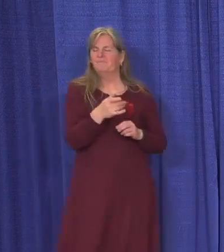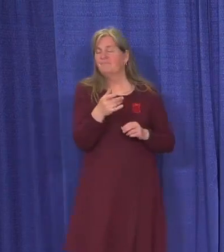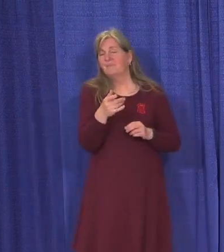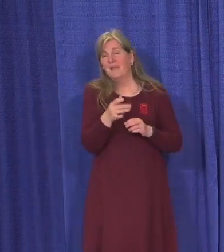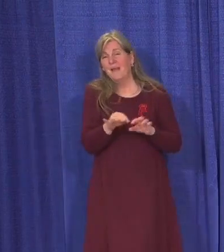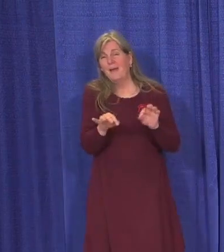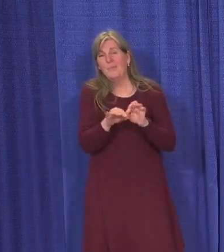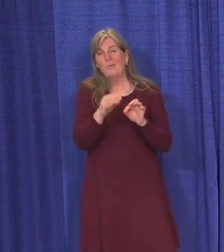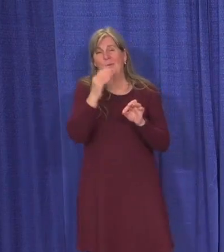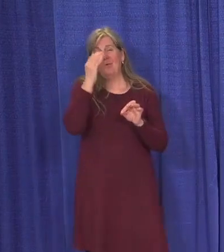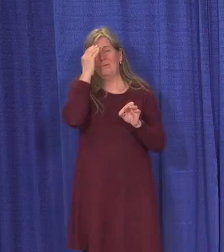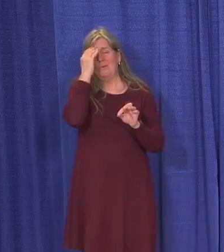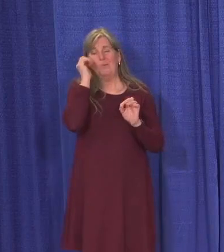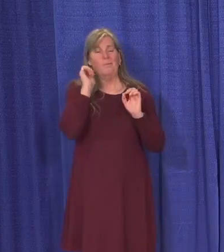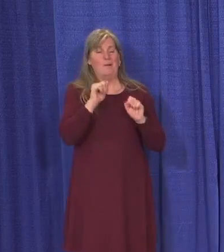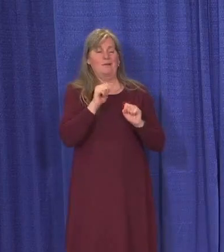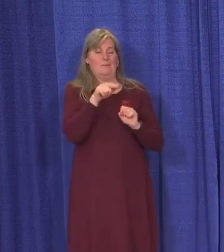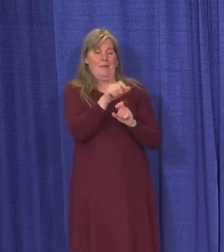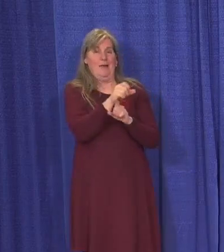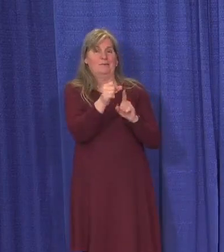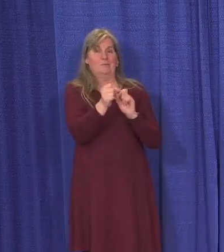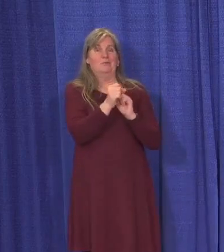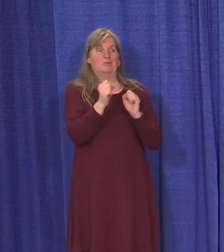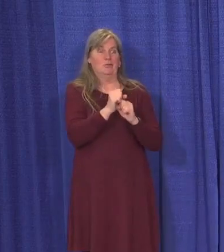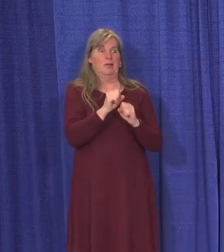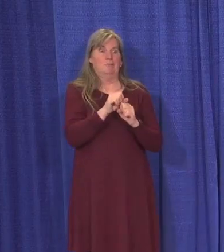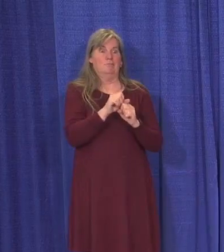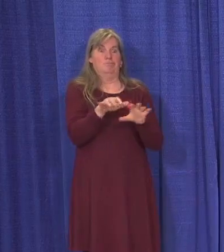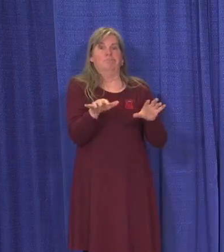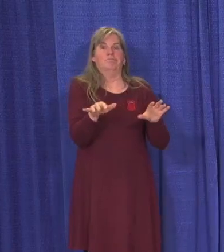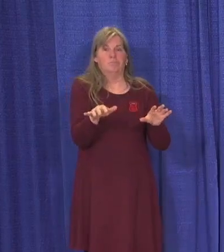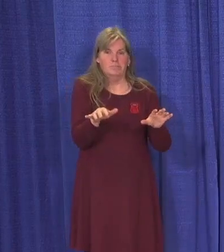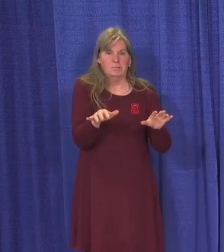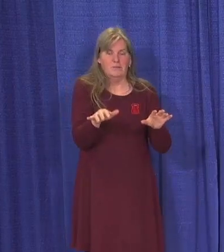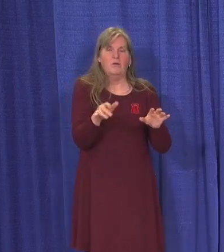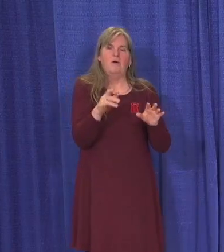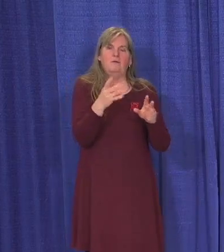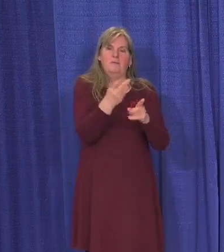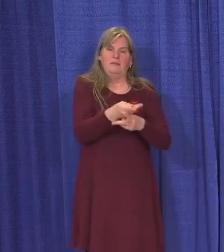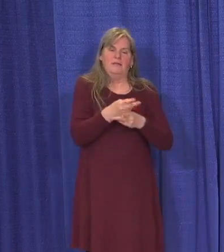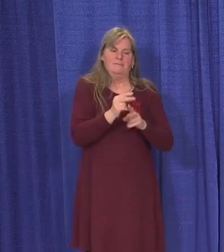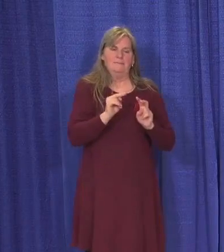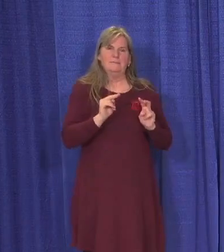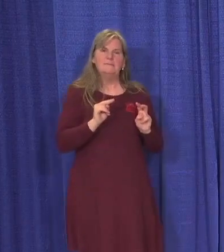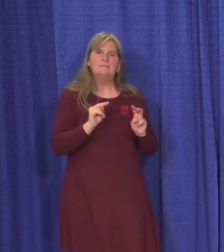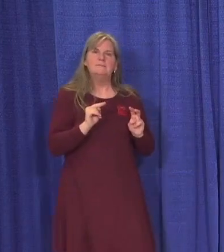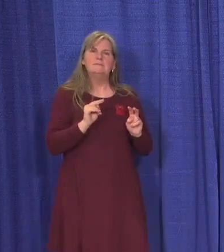encounters will not change. You will still be required to stay at your table after